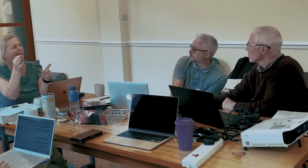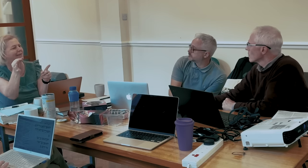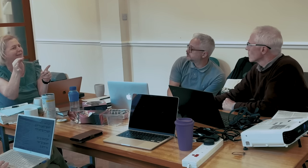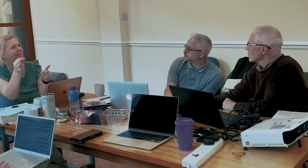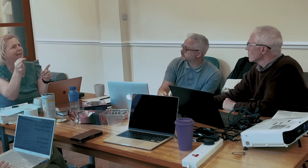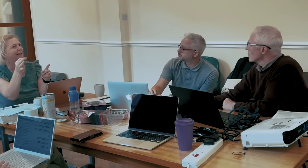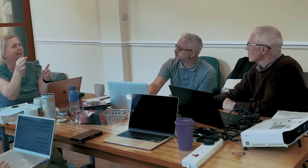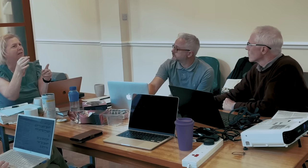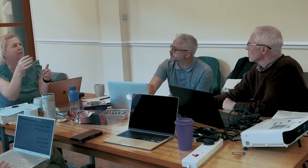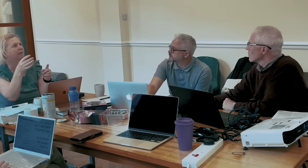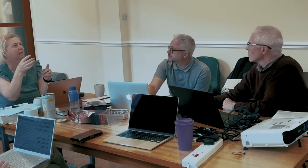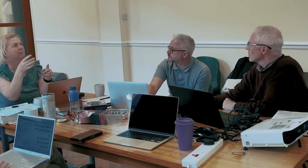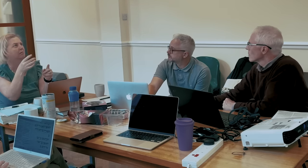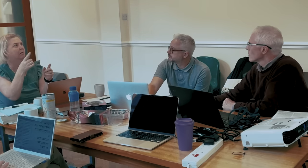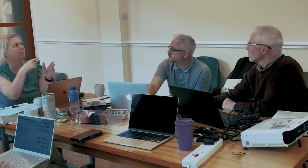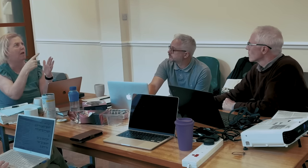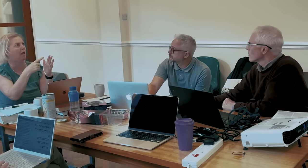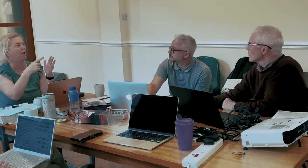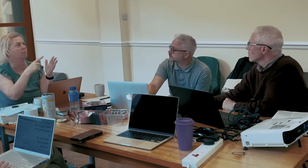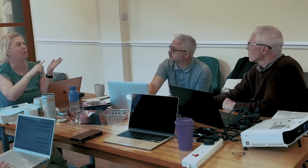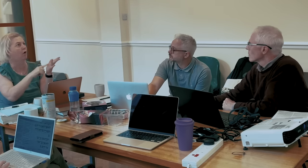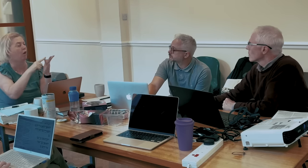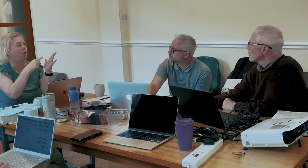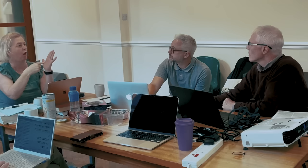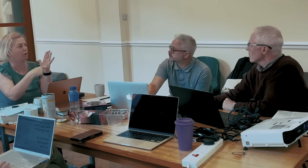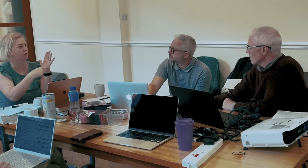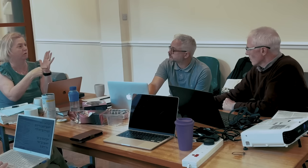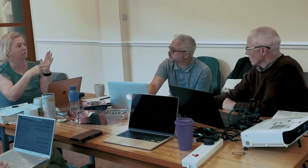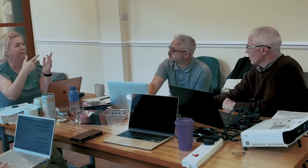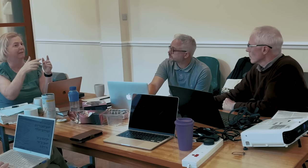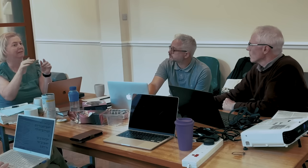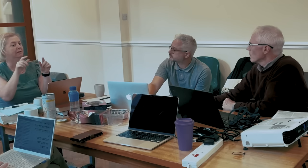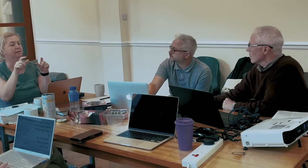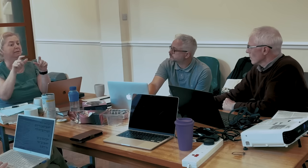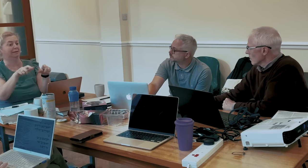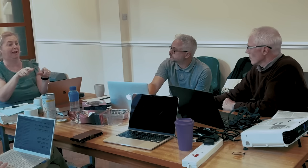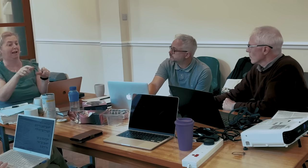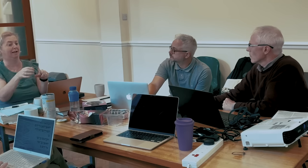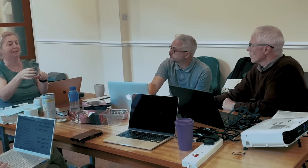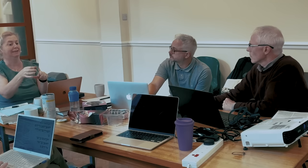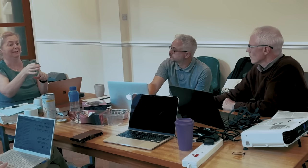You asked about Lot, whether he stayed in the same place